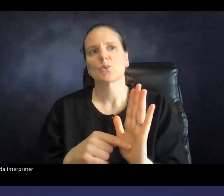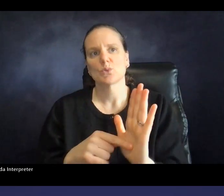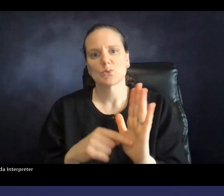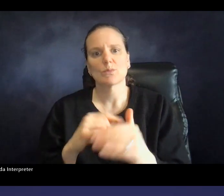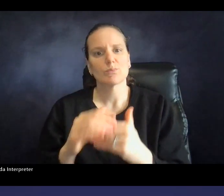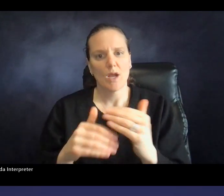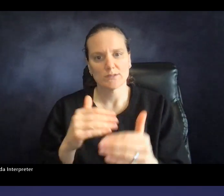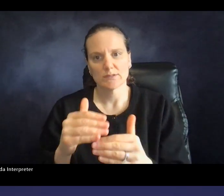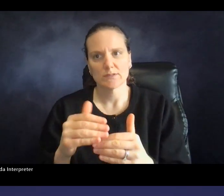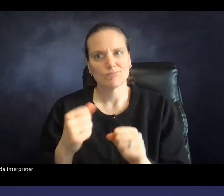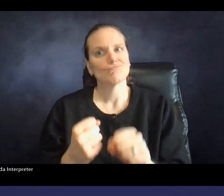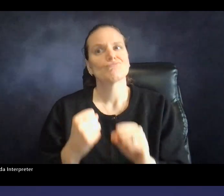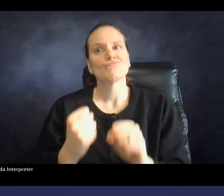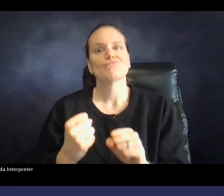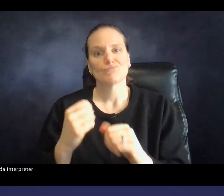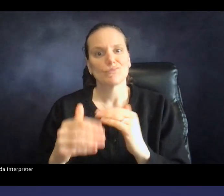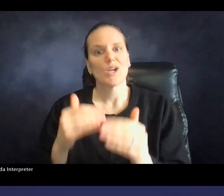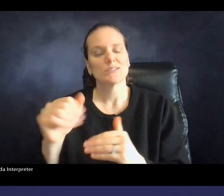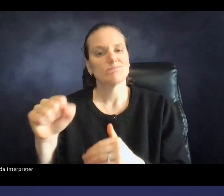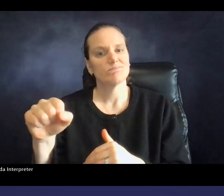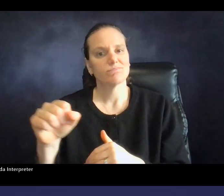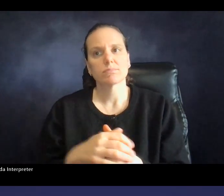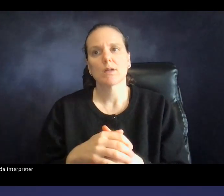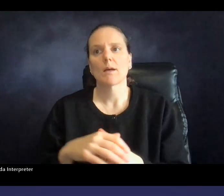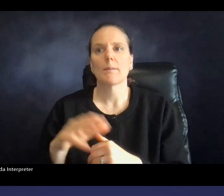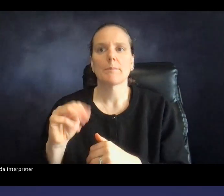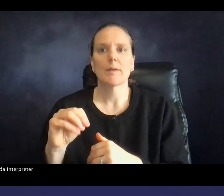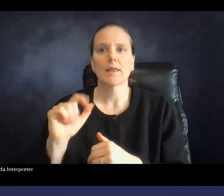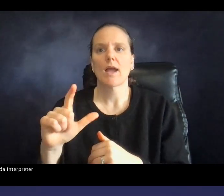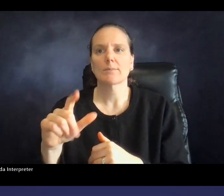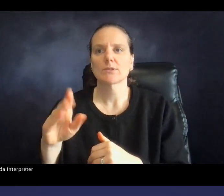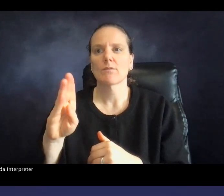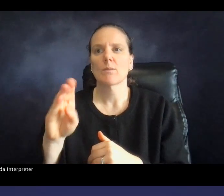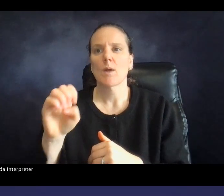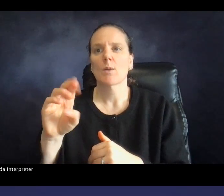or heavily processed the milligrams of berberine. I can't, this is not a medical recommendation.